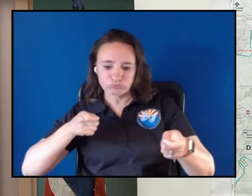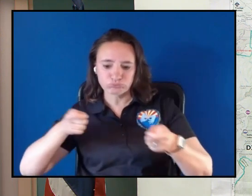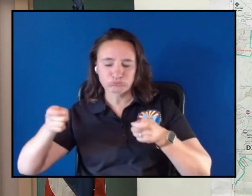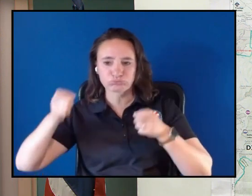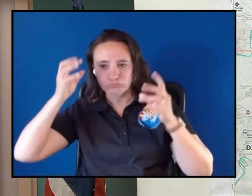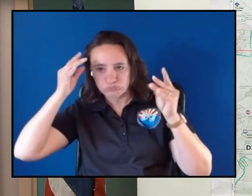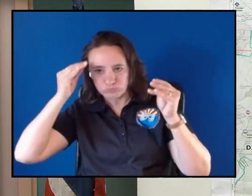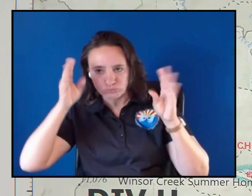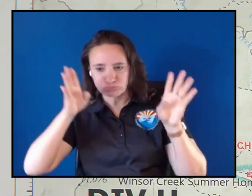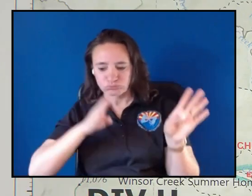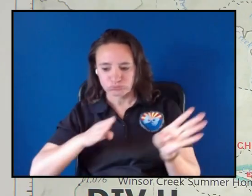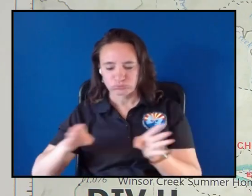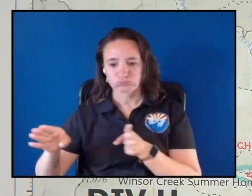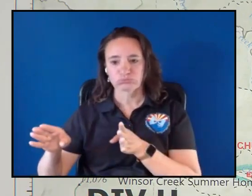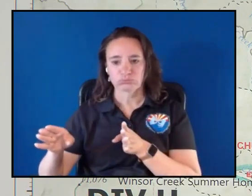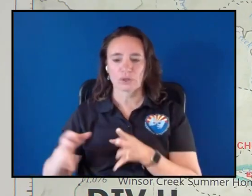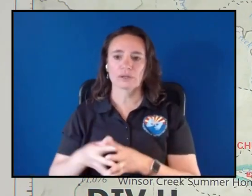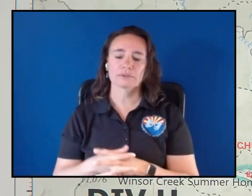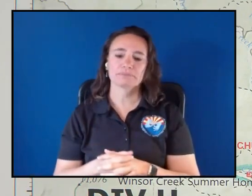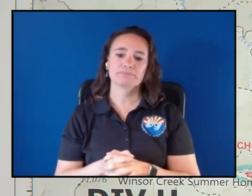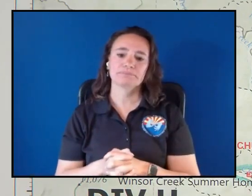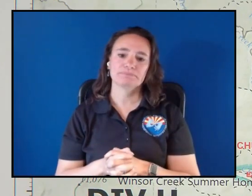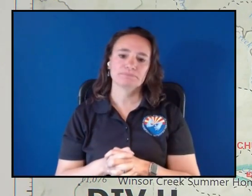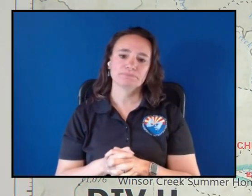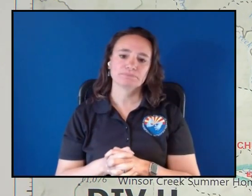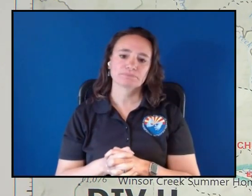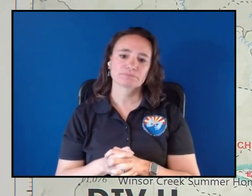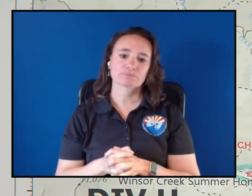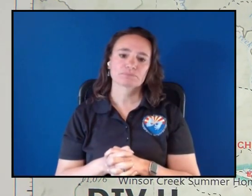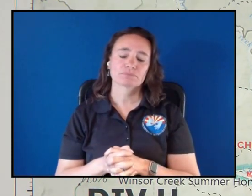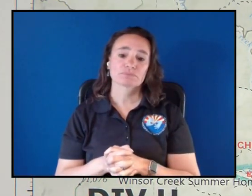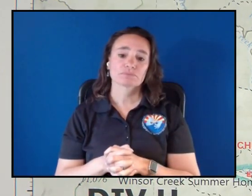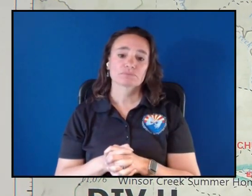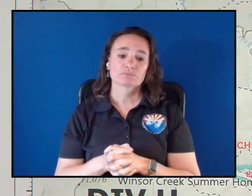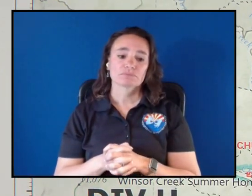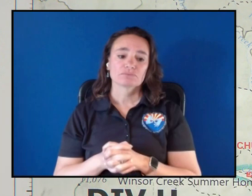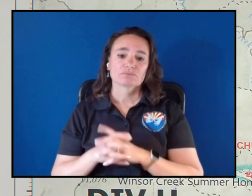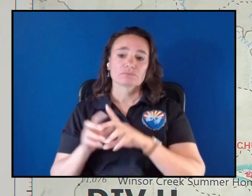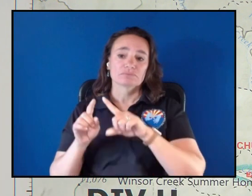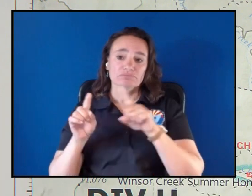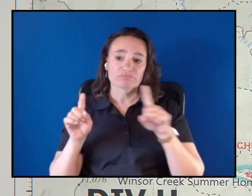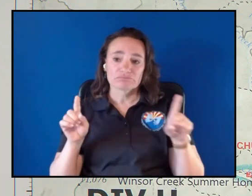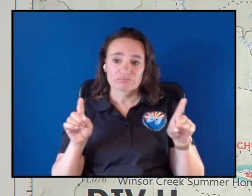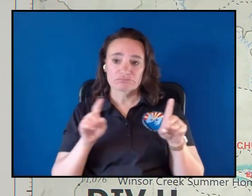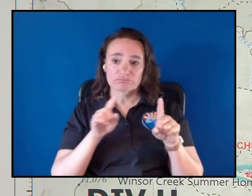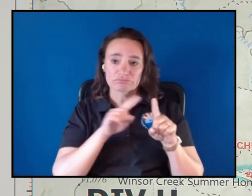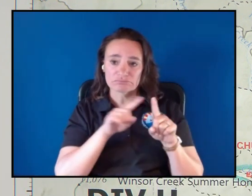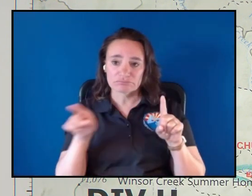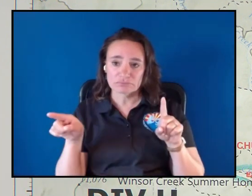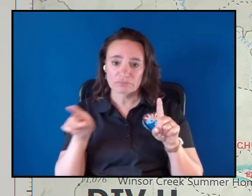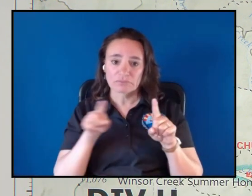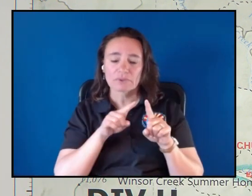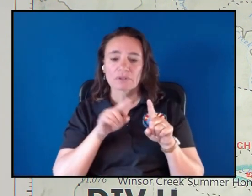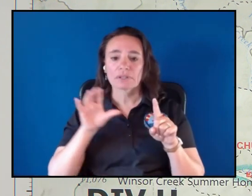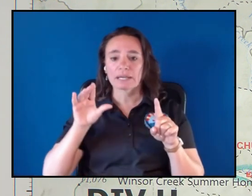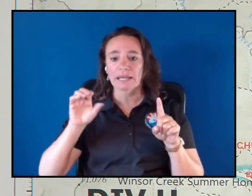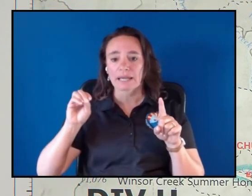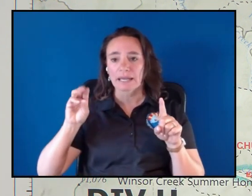So, as we move along down in here into Cowles, those folks are continuing to strengthen the structure